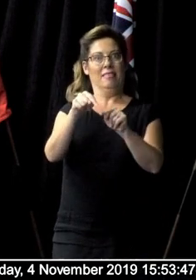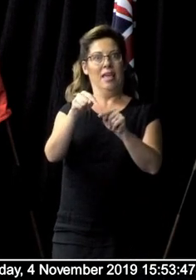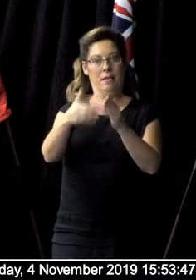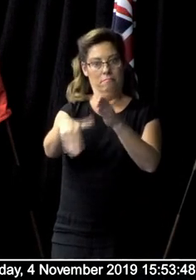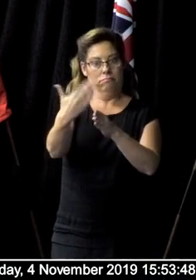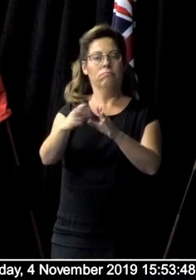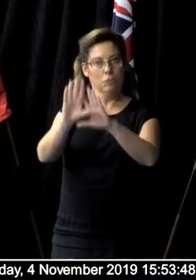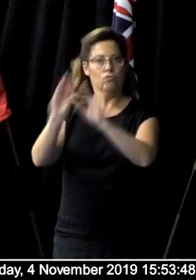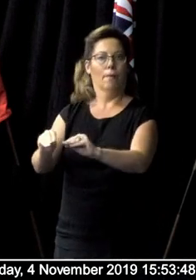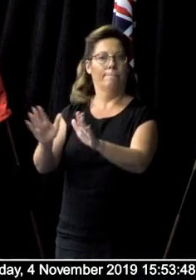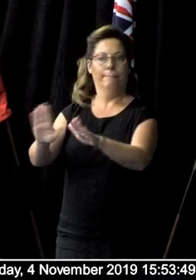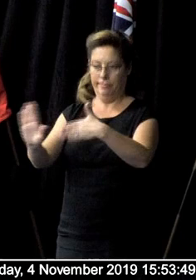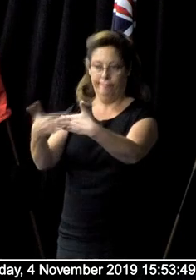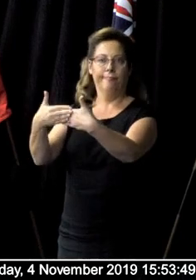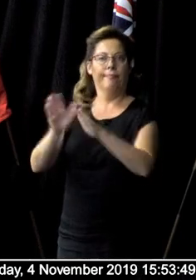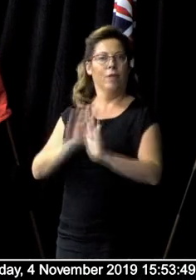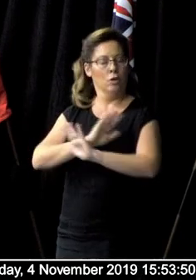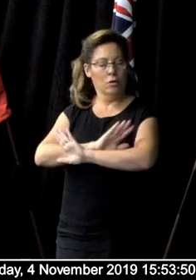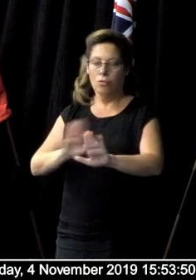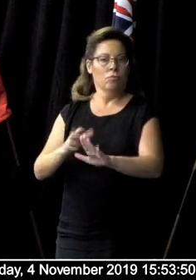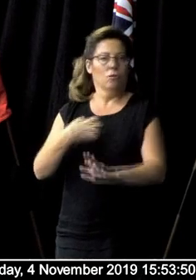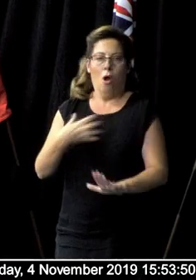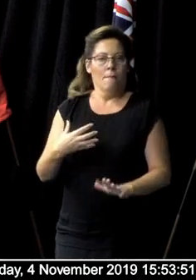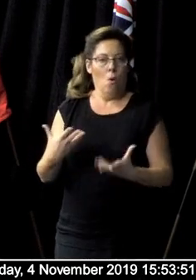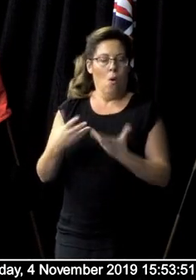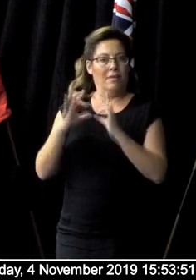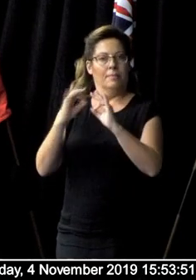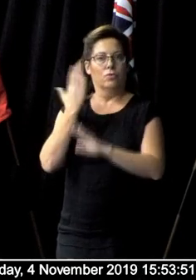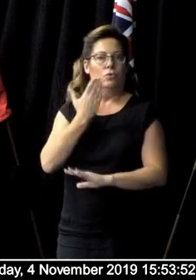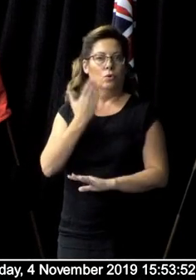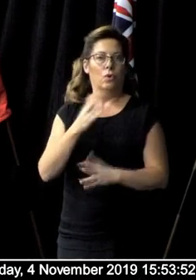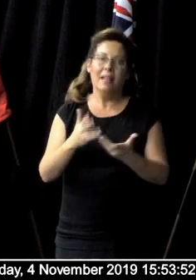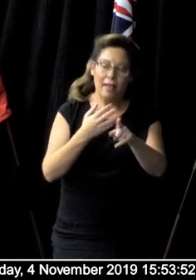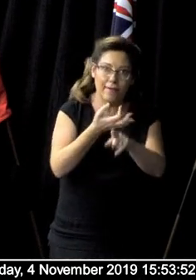And the – probably, if you had asked me 10 years ago I would have said, “No, I think